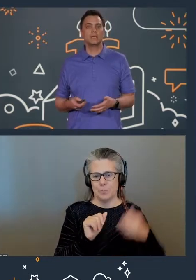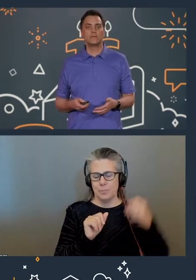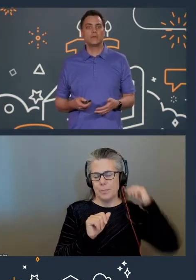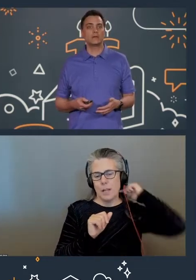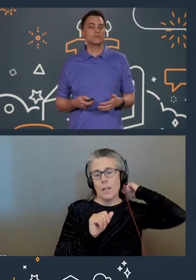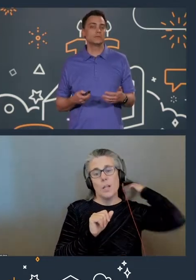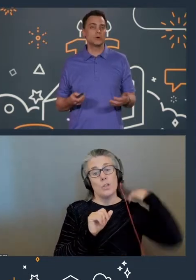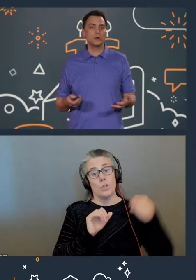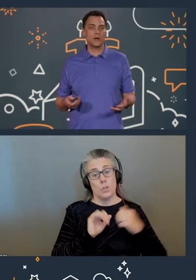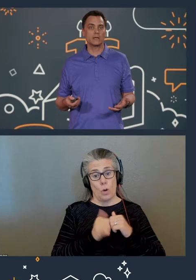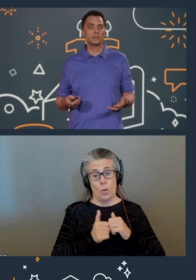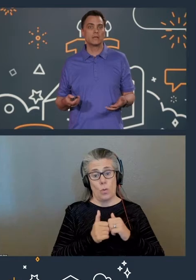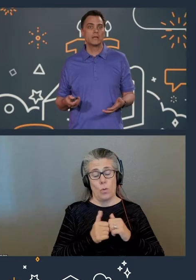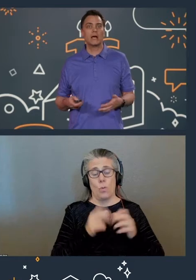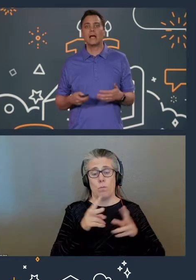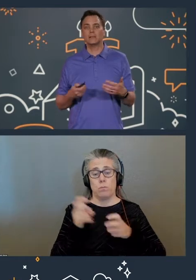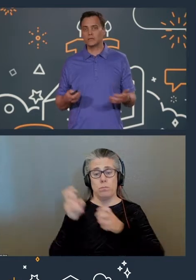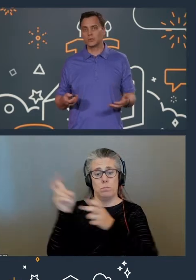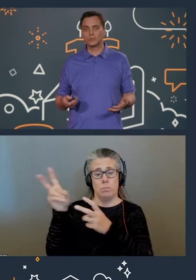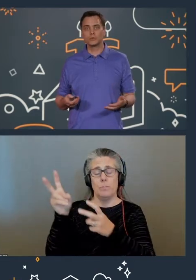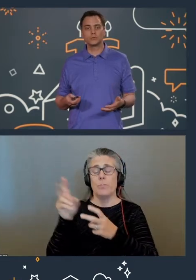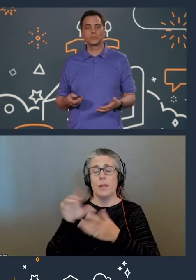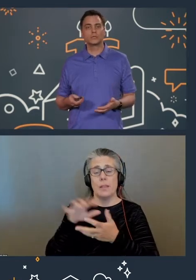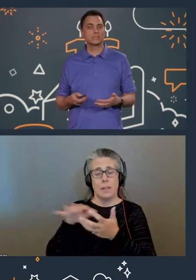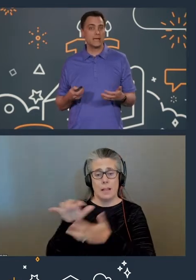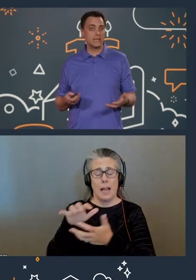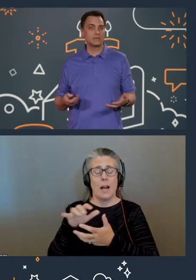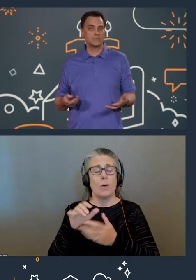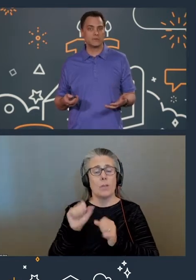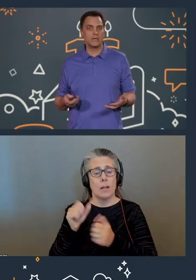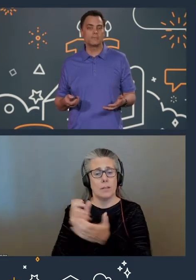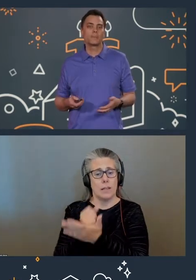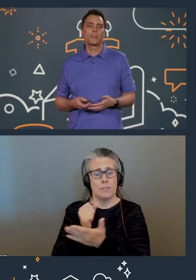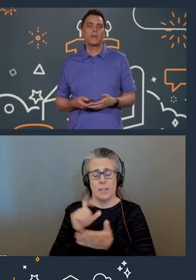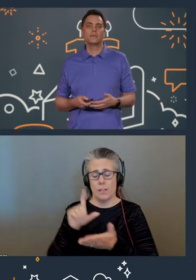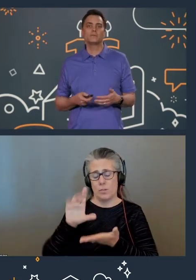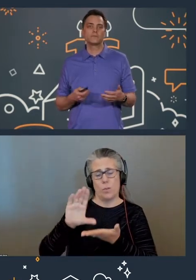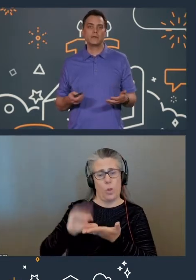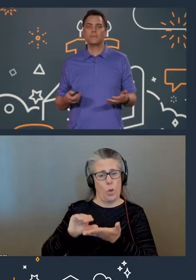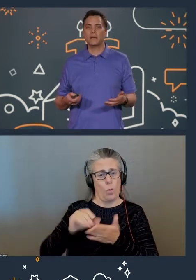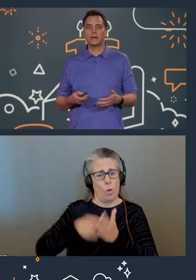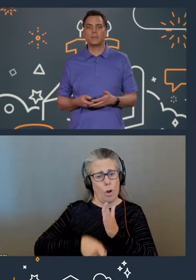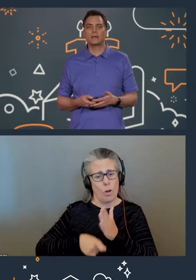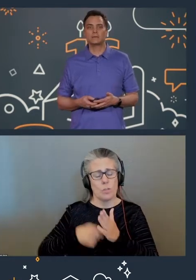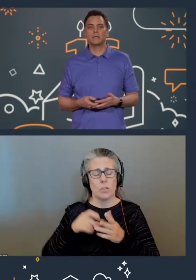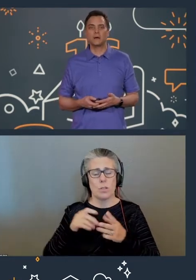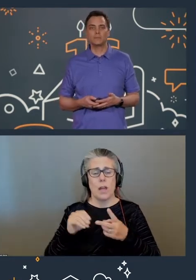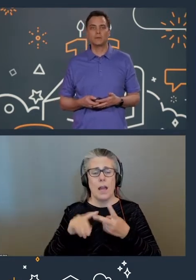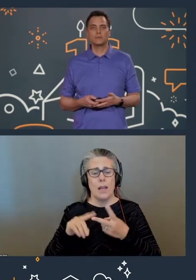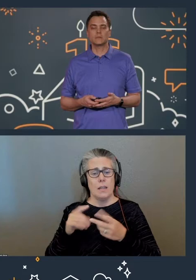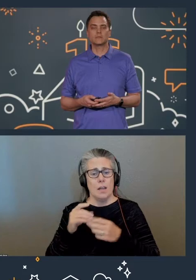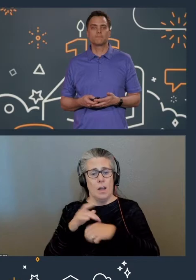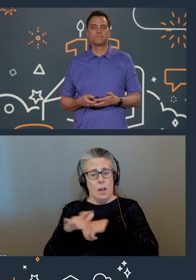take advantage of low cost, highly durable storage, like S3, and then free up that capacity on-premises.